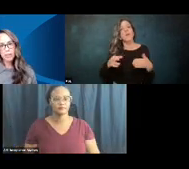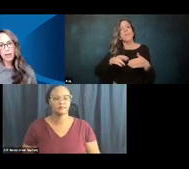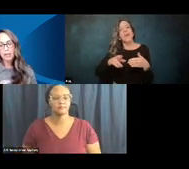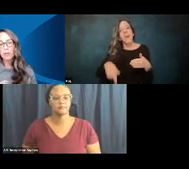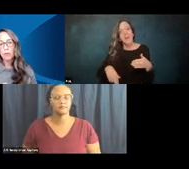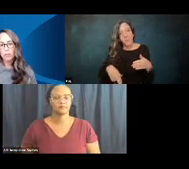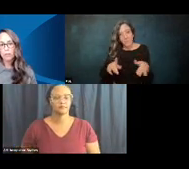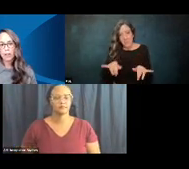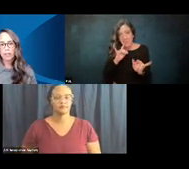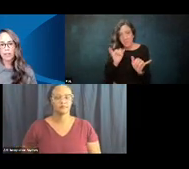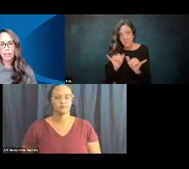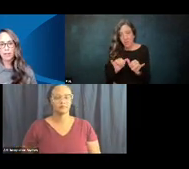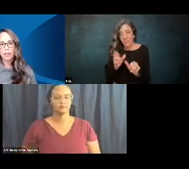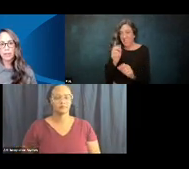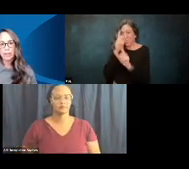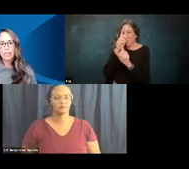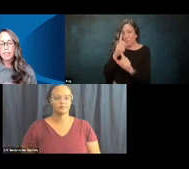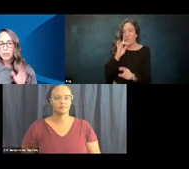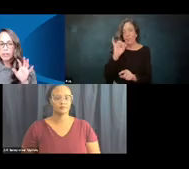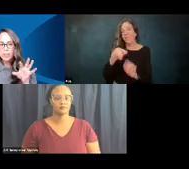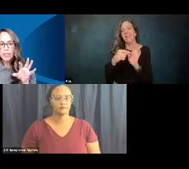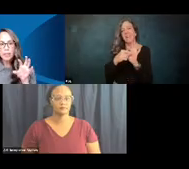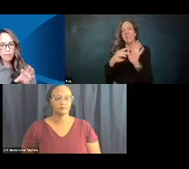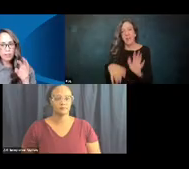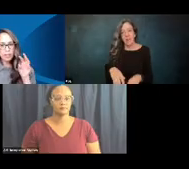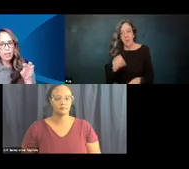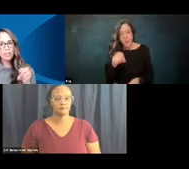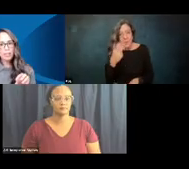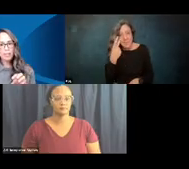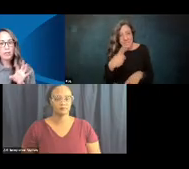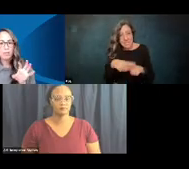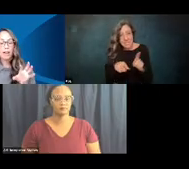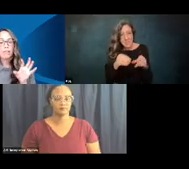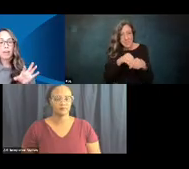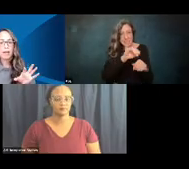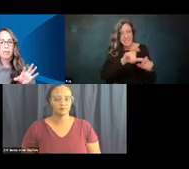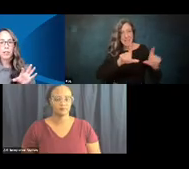measured and the goal for that indicator. So you can see that difference here in indicator 5A,